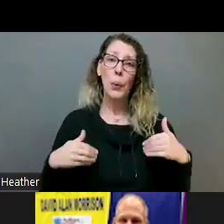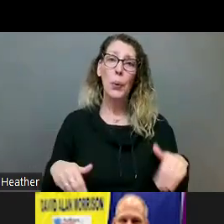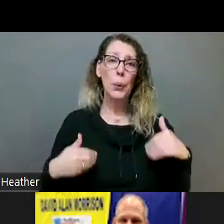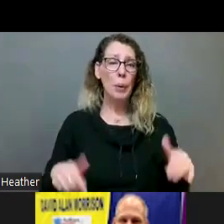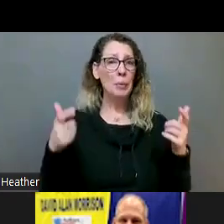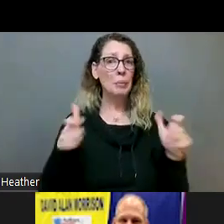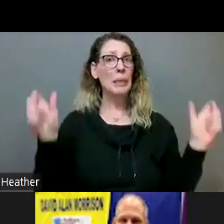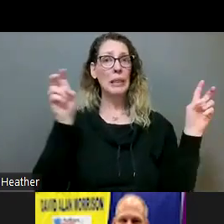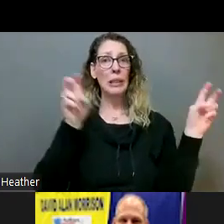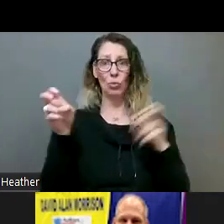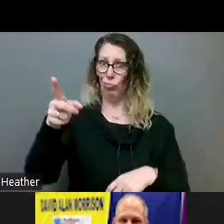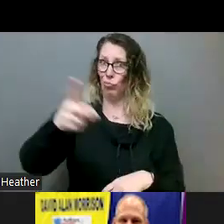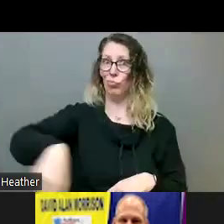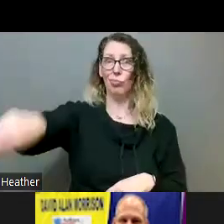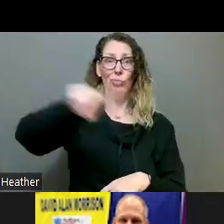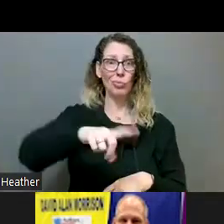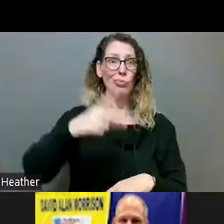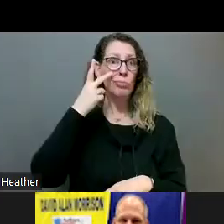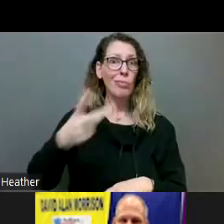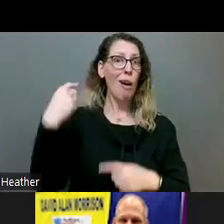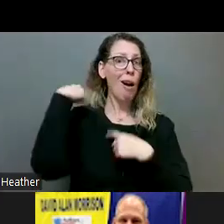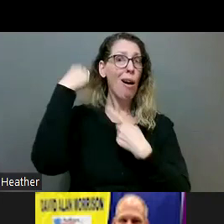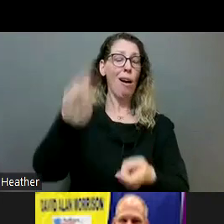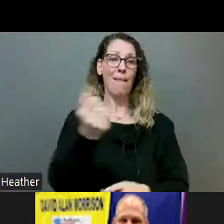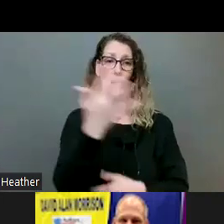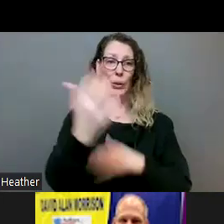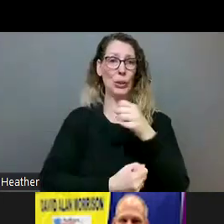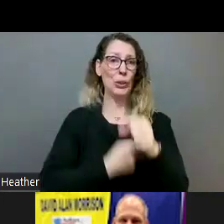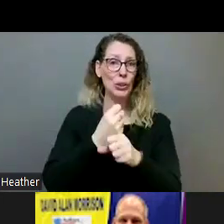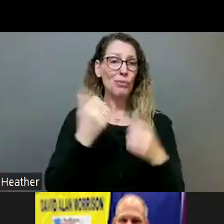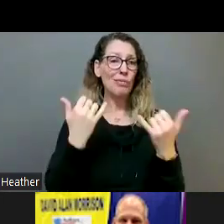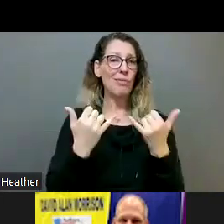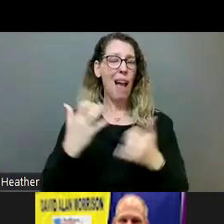experiencing it over the last couple of years as we return from the pandemic. It